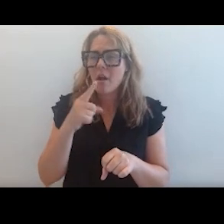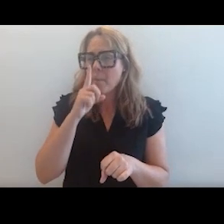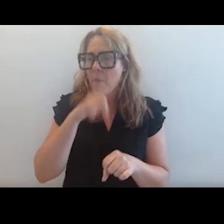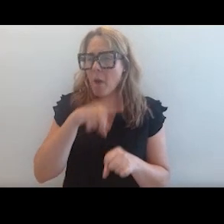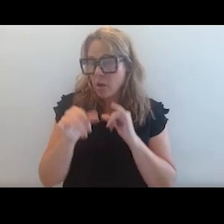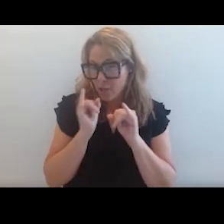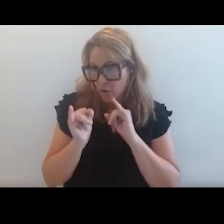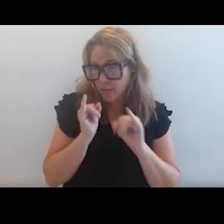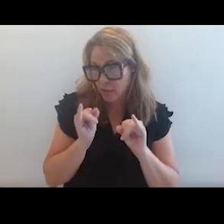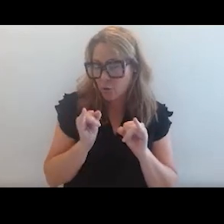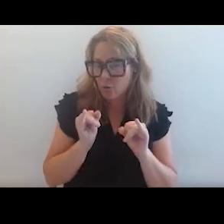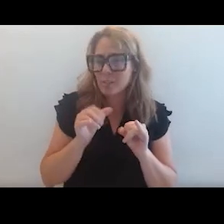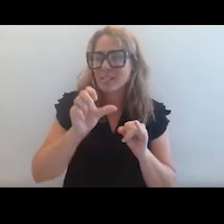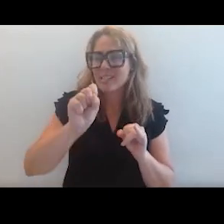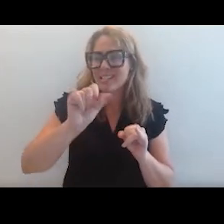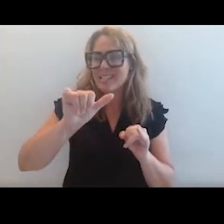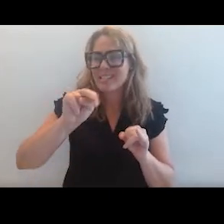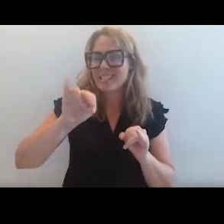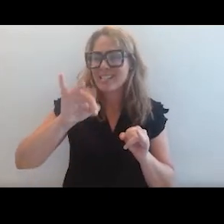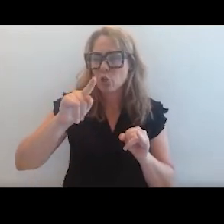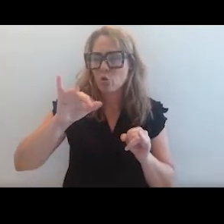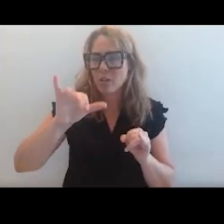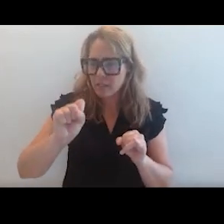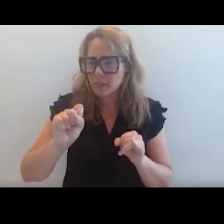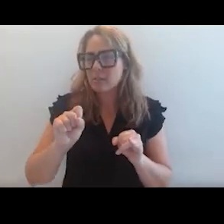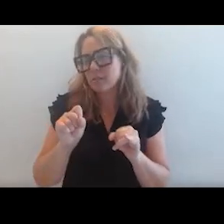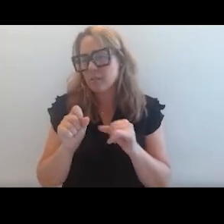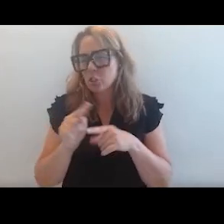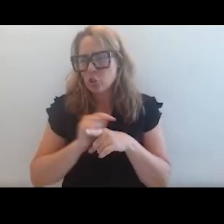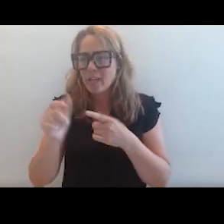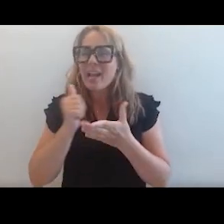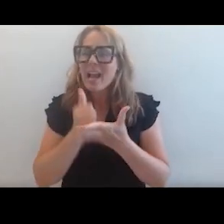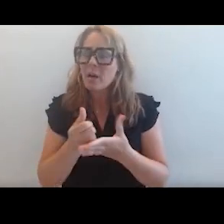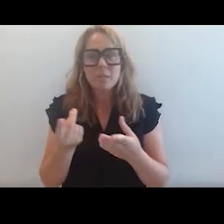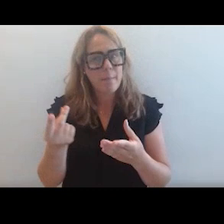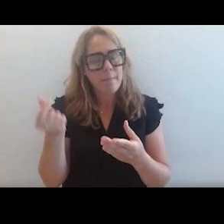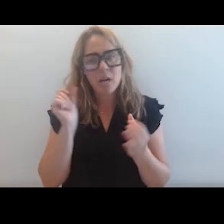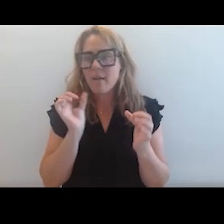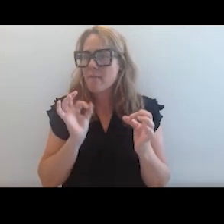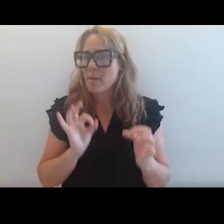mock interviews, synchronous training helps create immediate feedback that